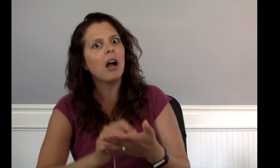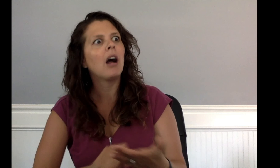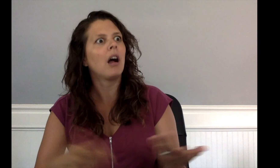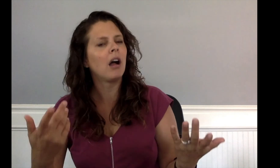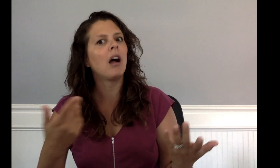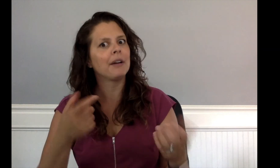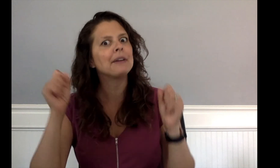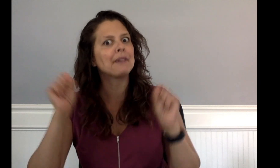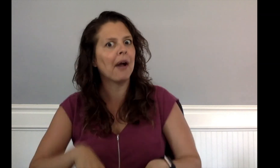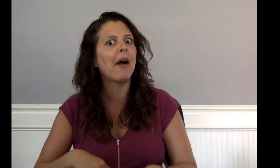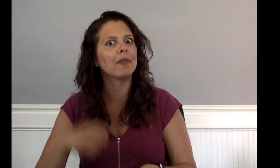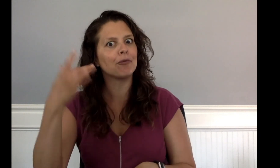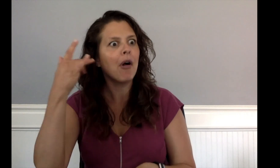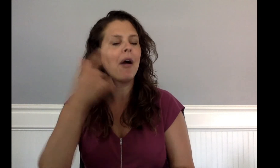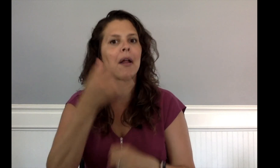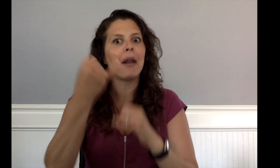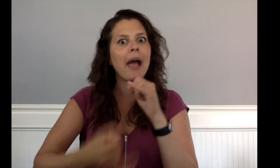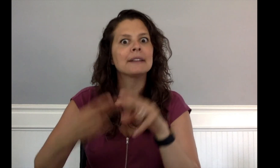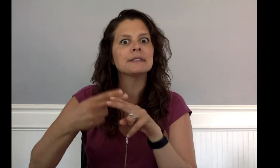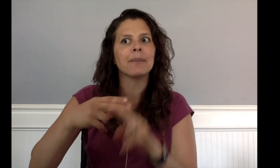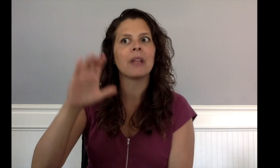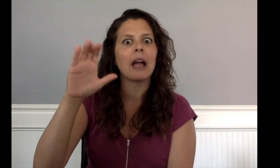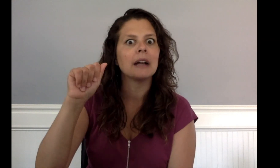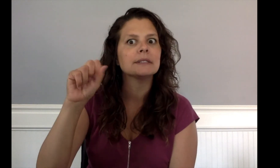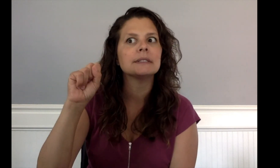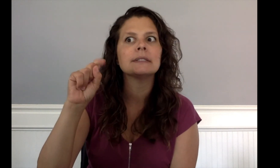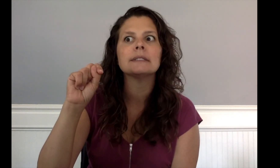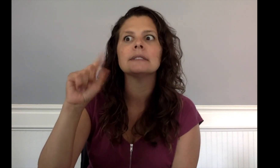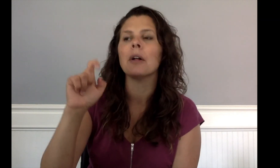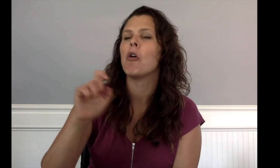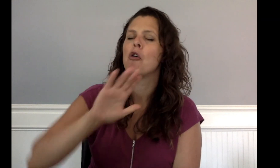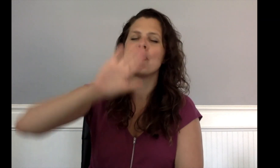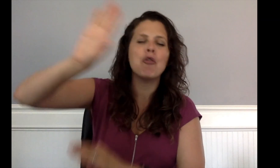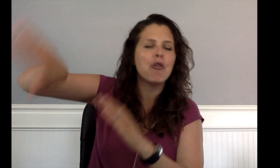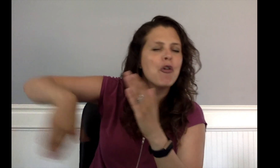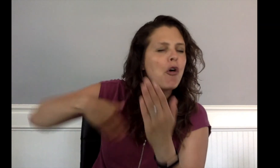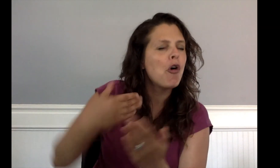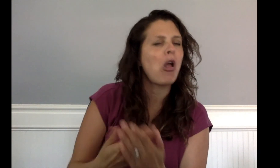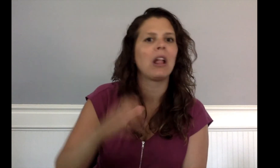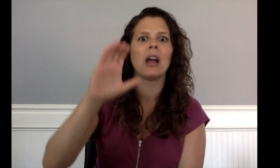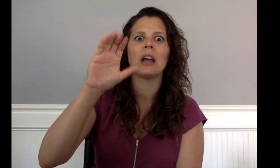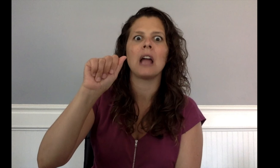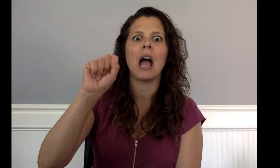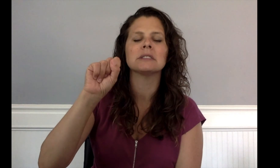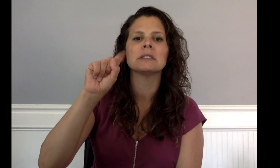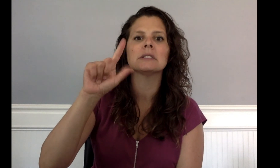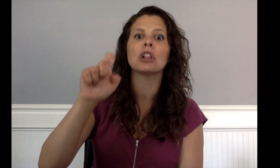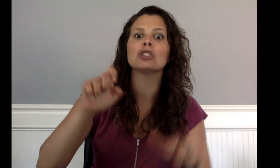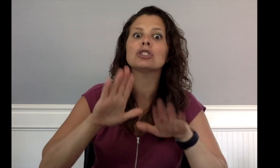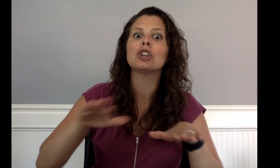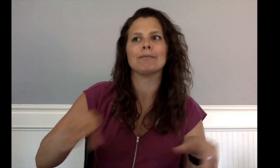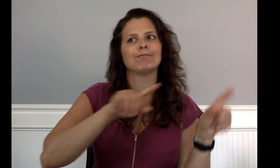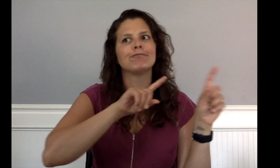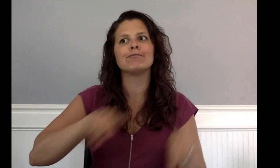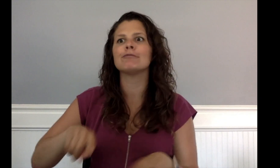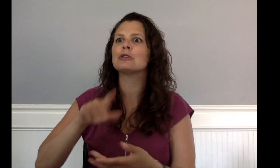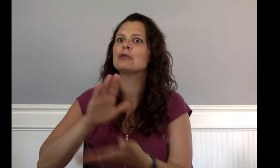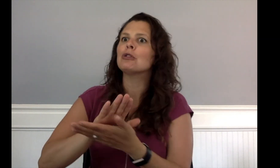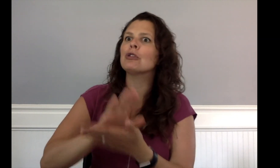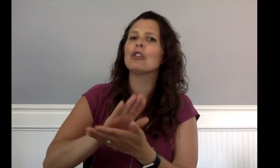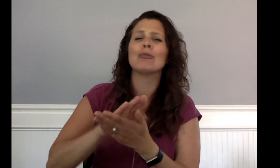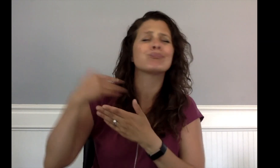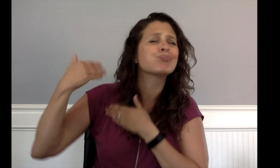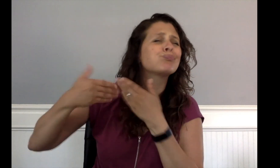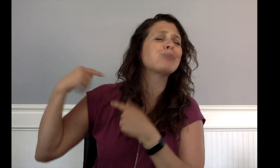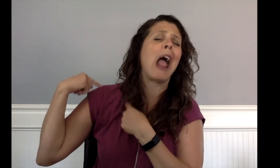"He’s a Castle! Castle children have gone to school here for